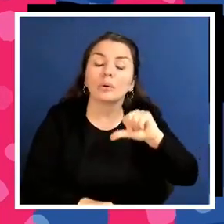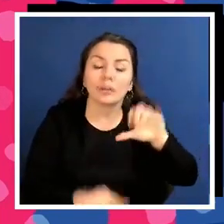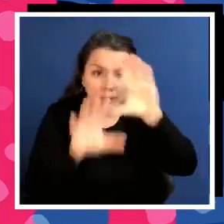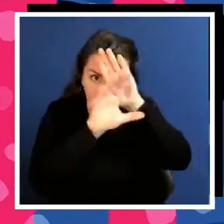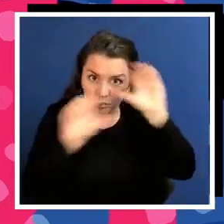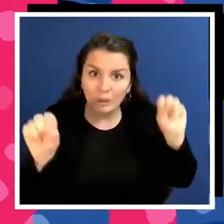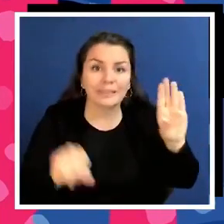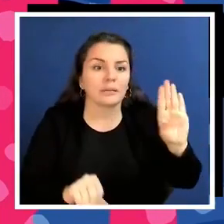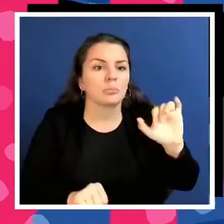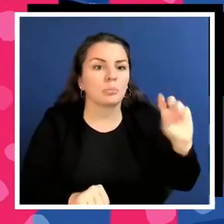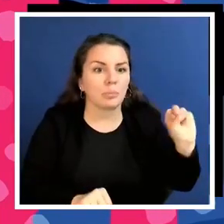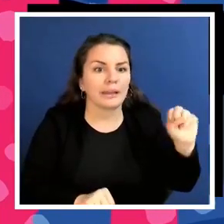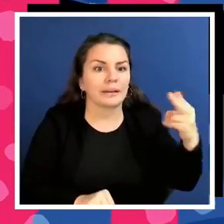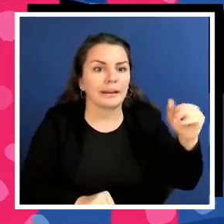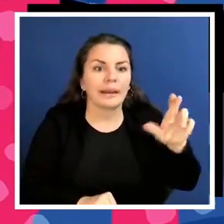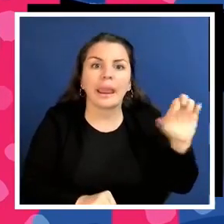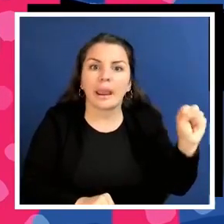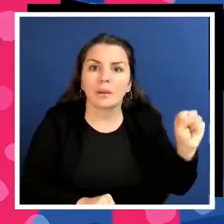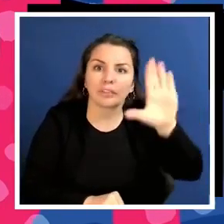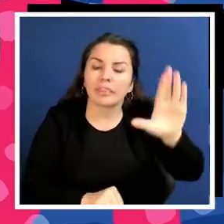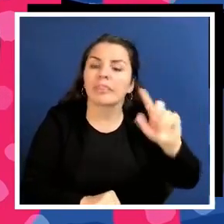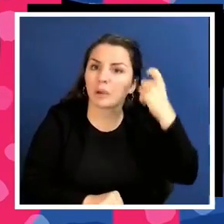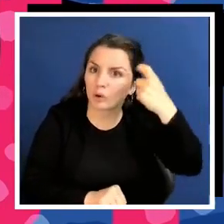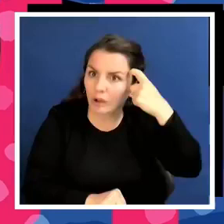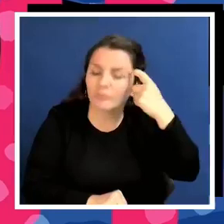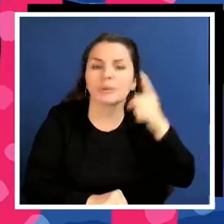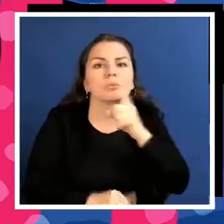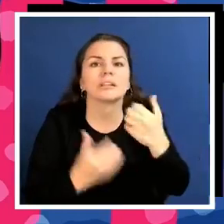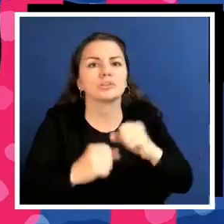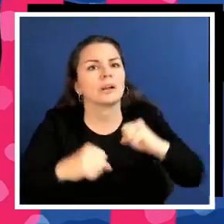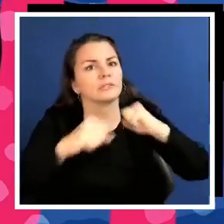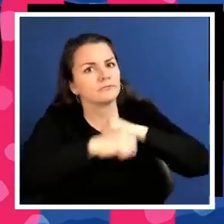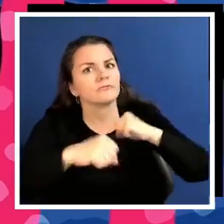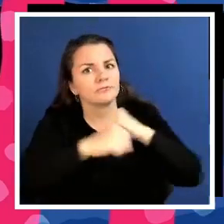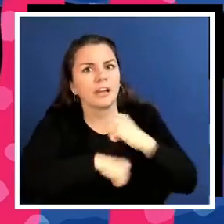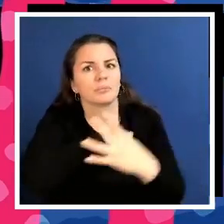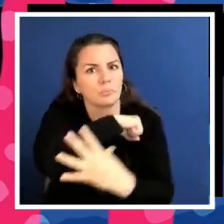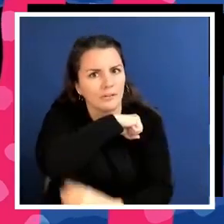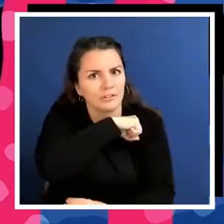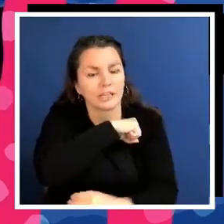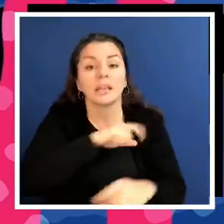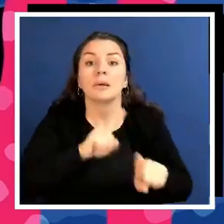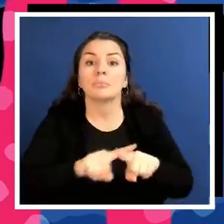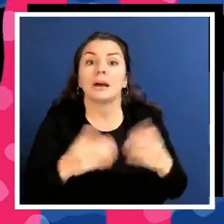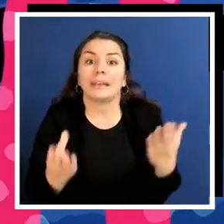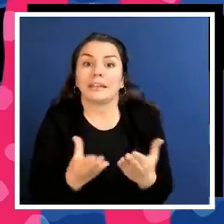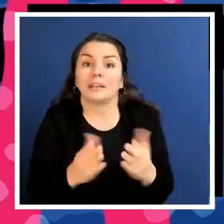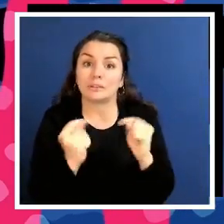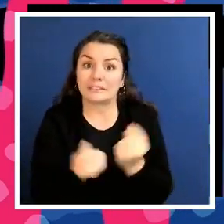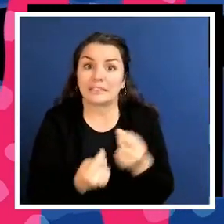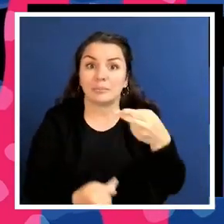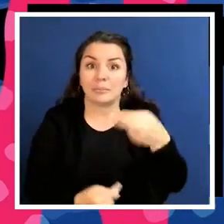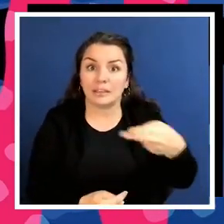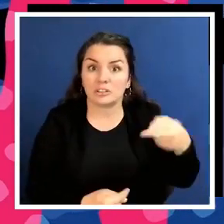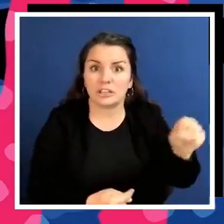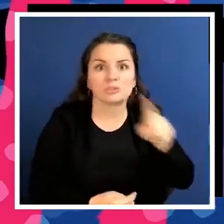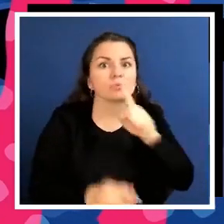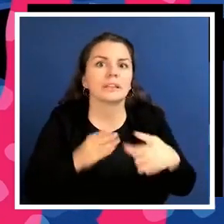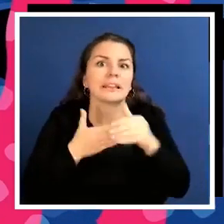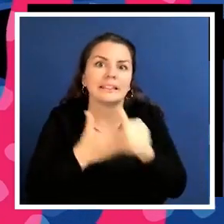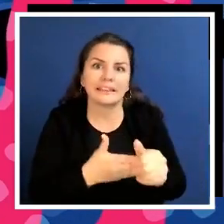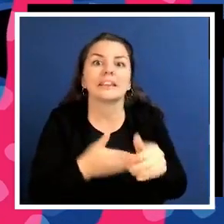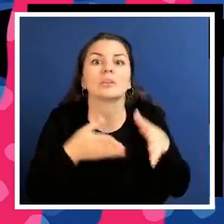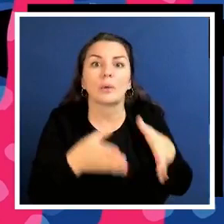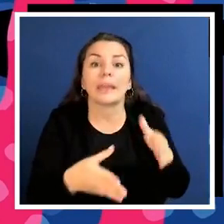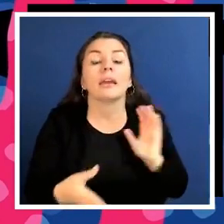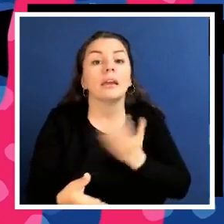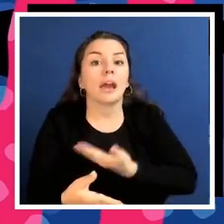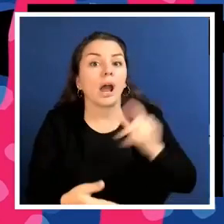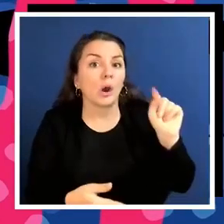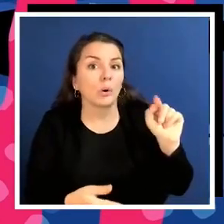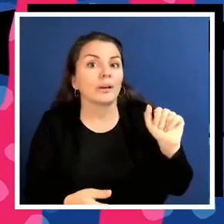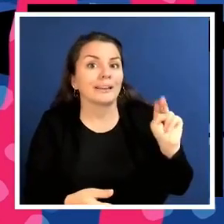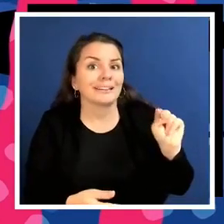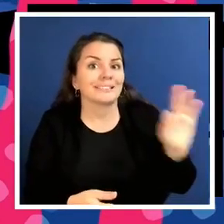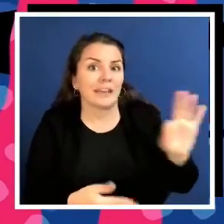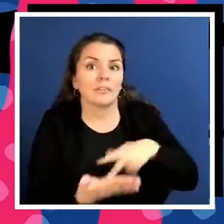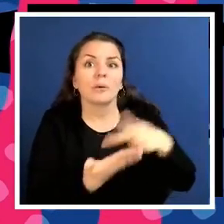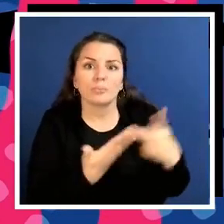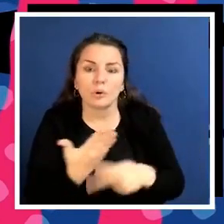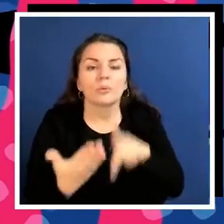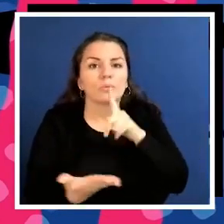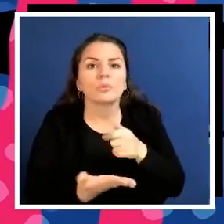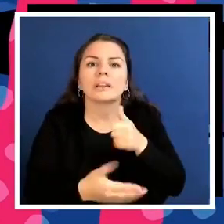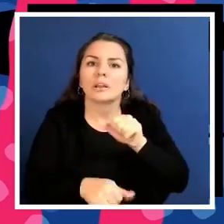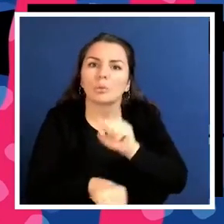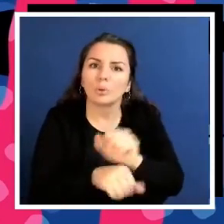ALWAYS WORKED OUR WAY THROUGH